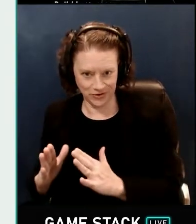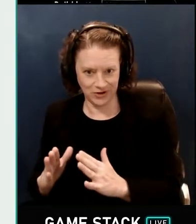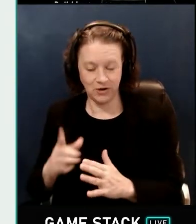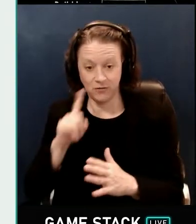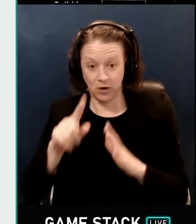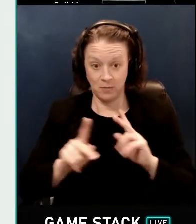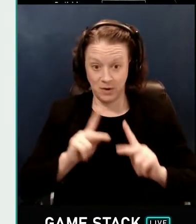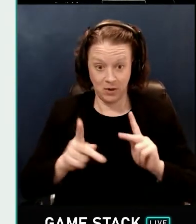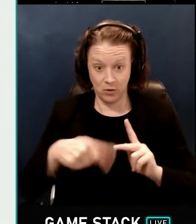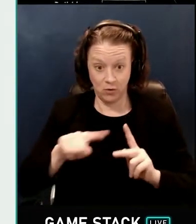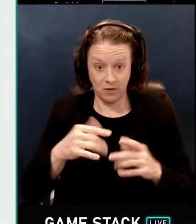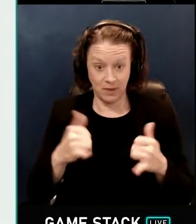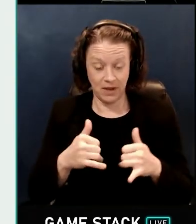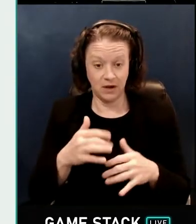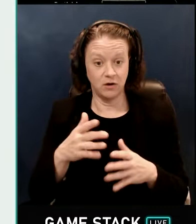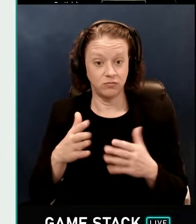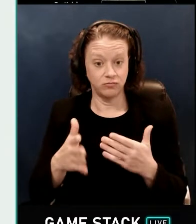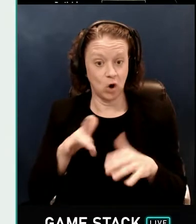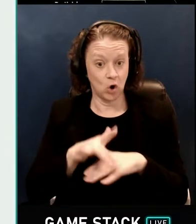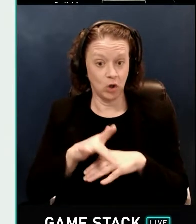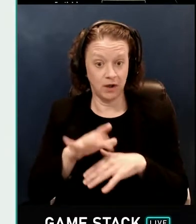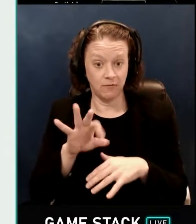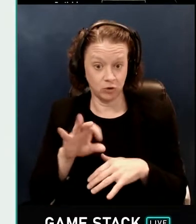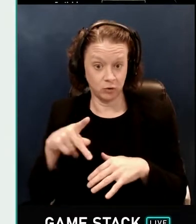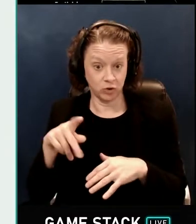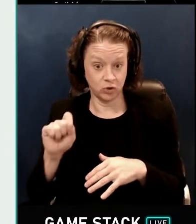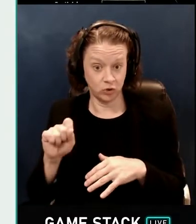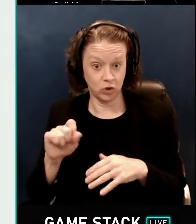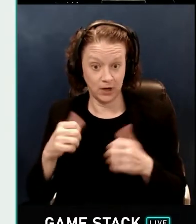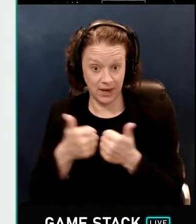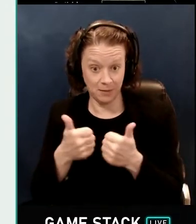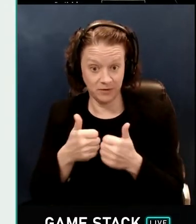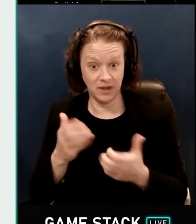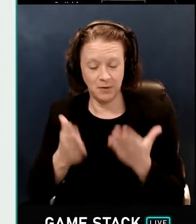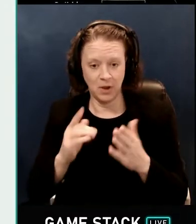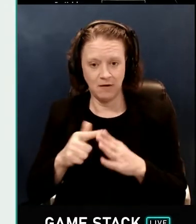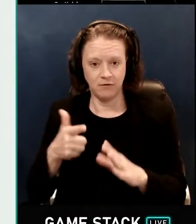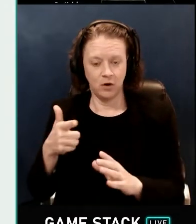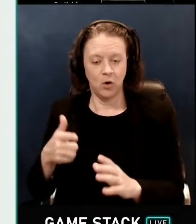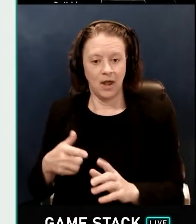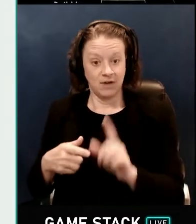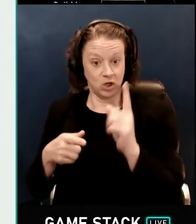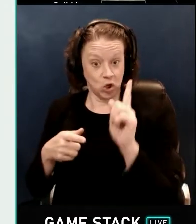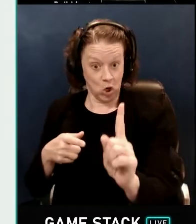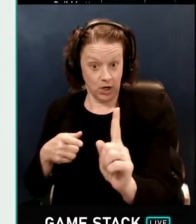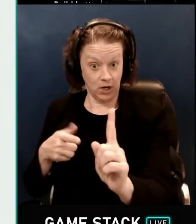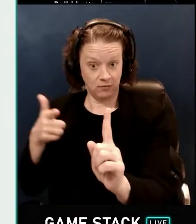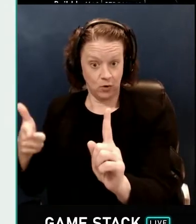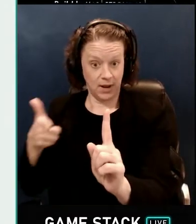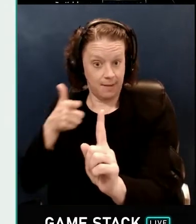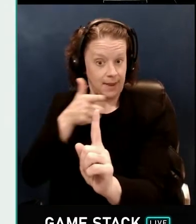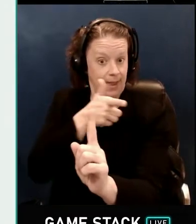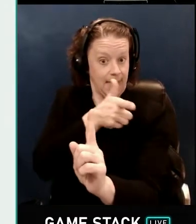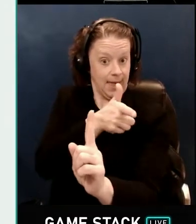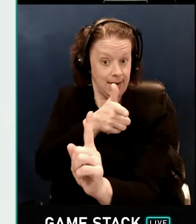Shooters, you might remember having to aim ahead of your target, instead of at them, and that was because of latency.